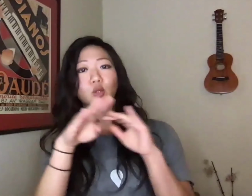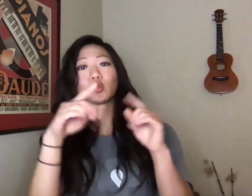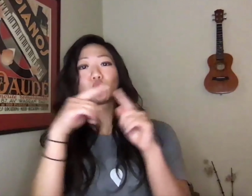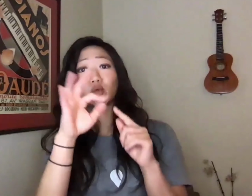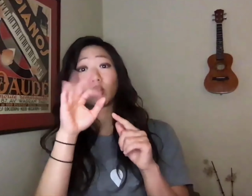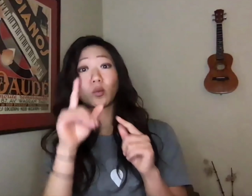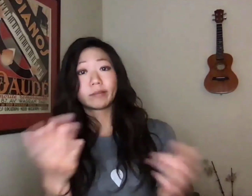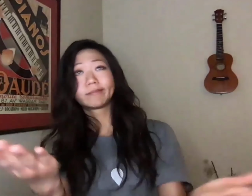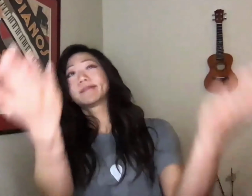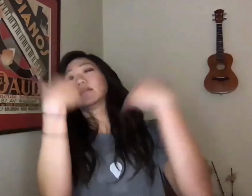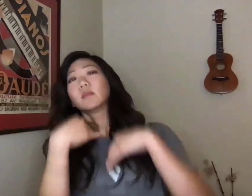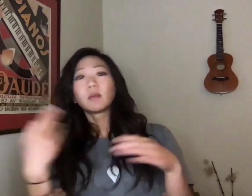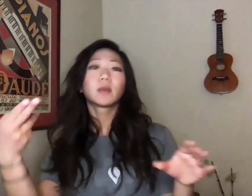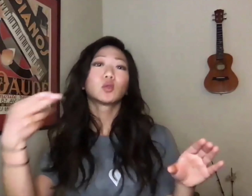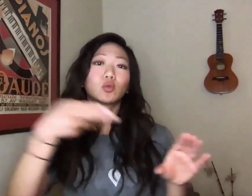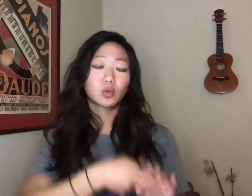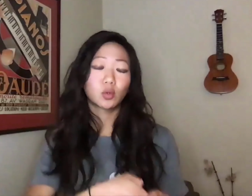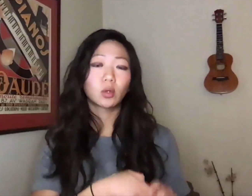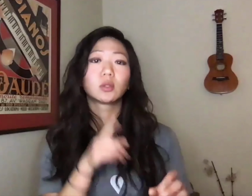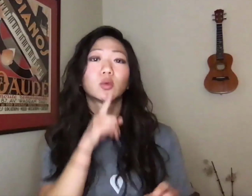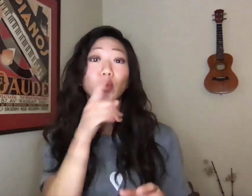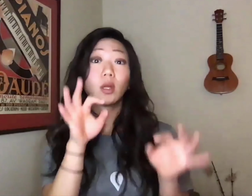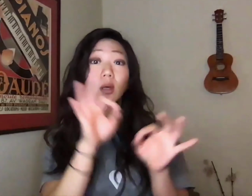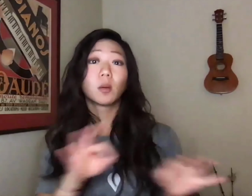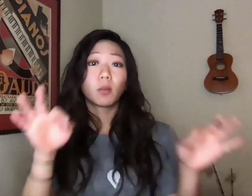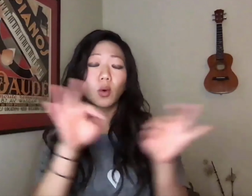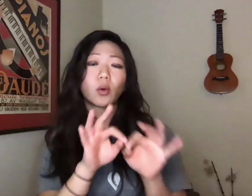for the Deaf community’s right to 911 accessibility.